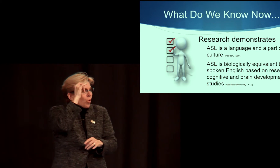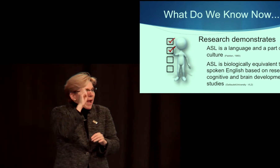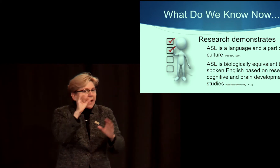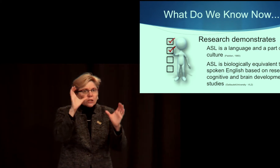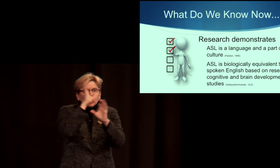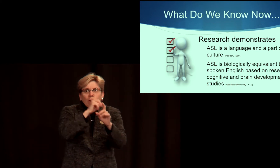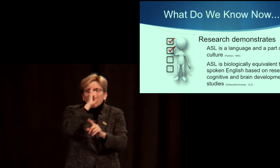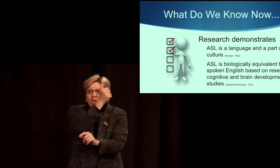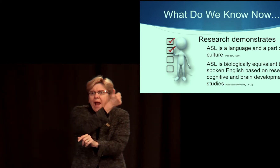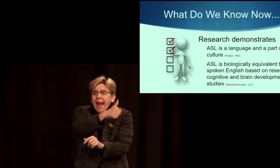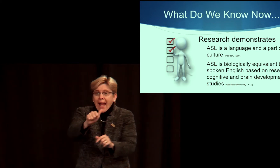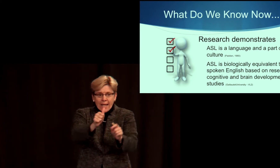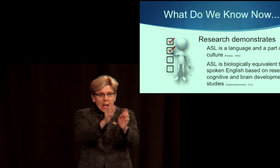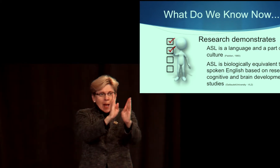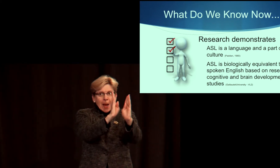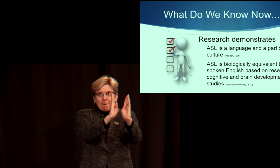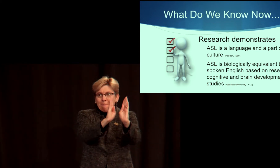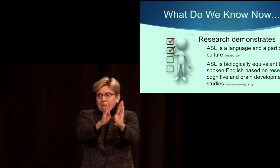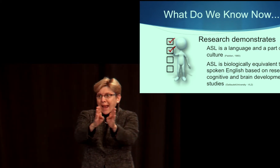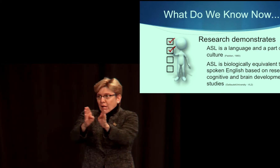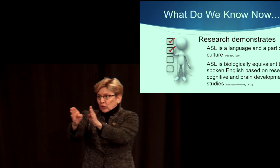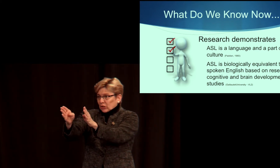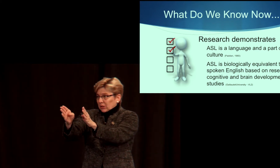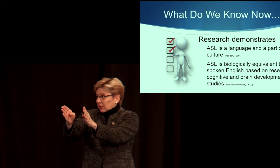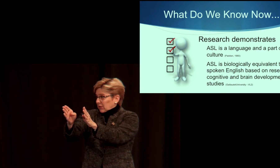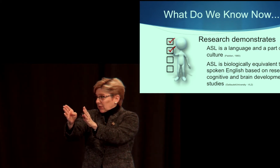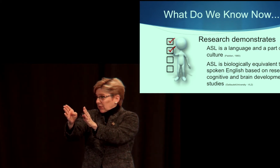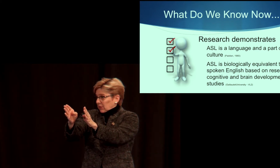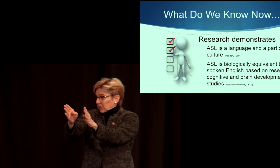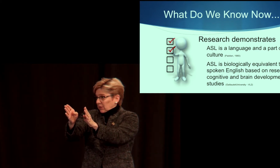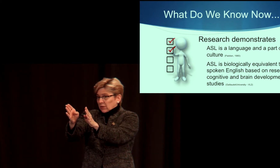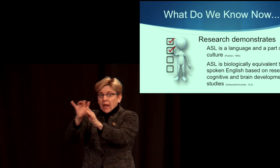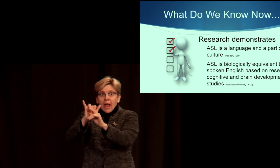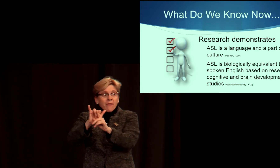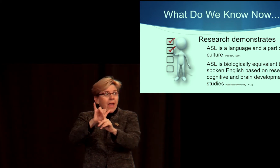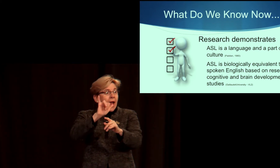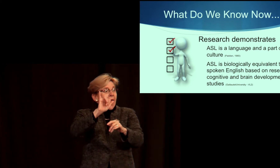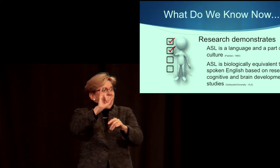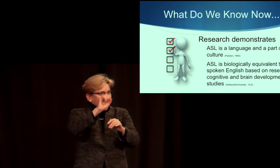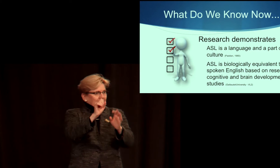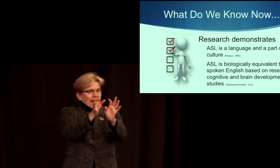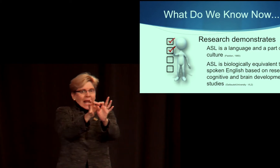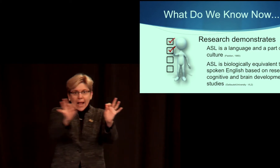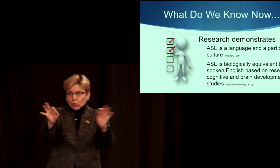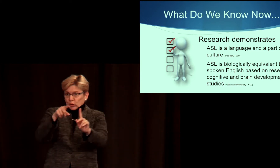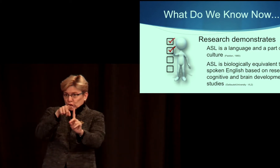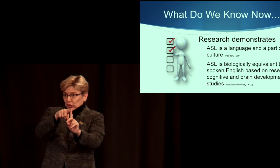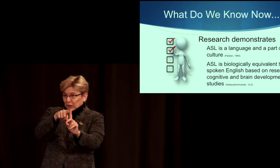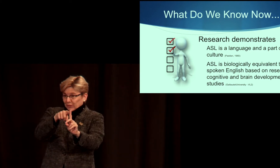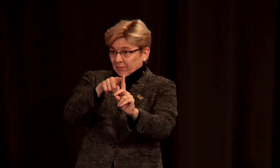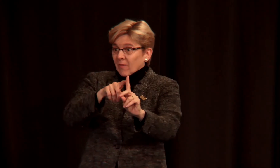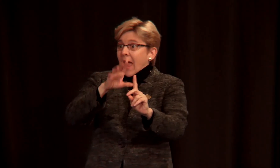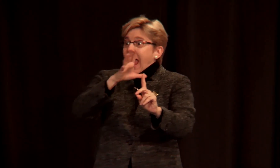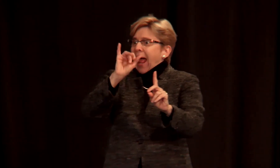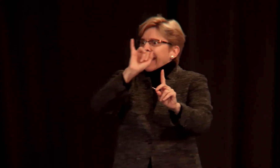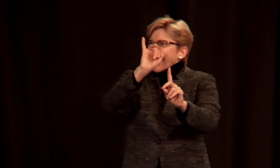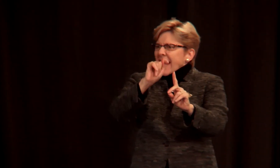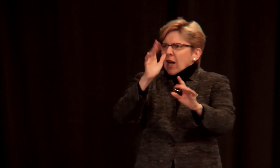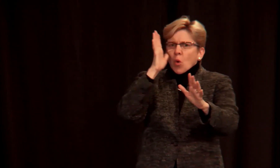The brain is searching for any kind of patterns and that's what language is based on -